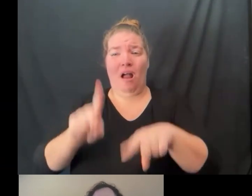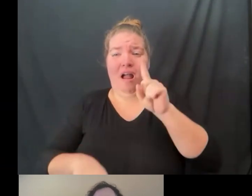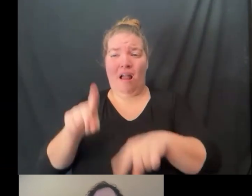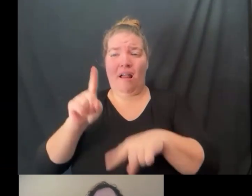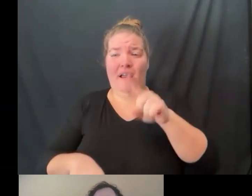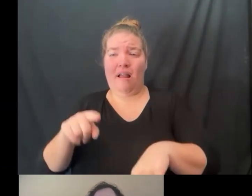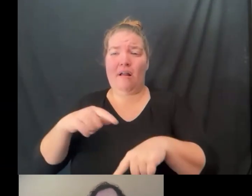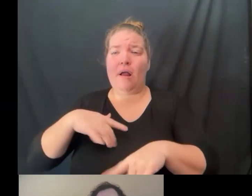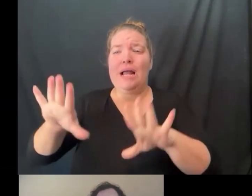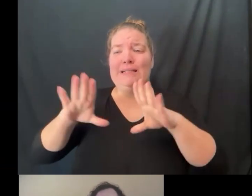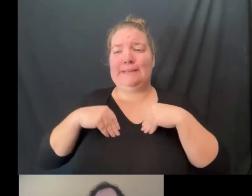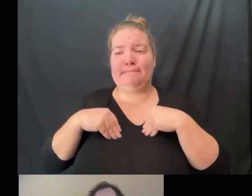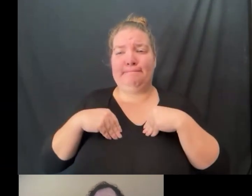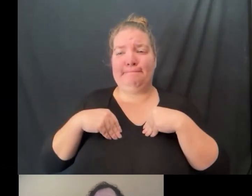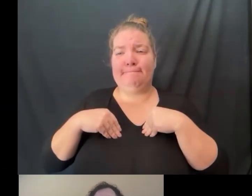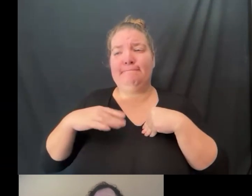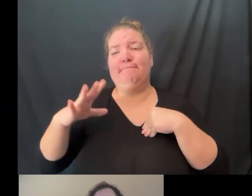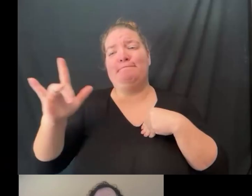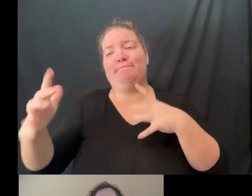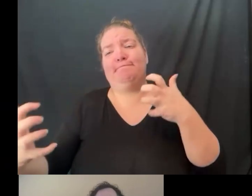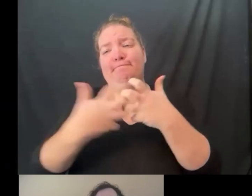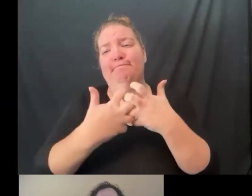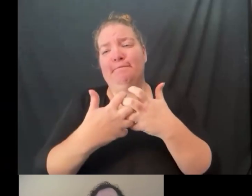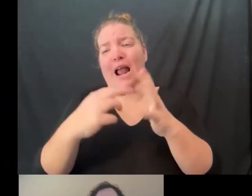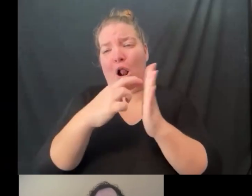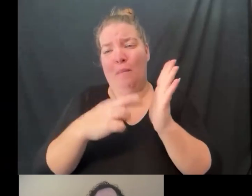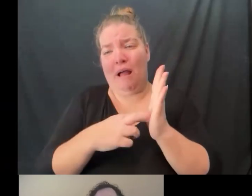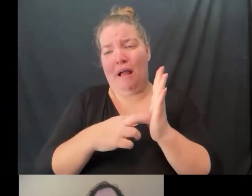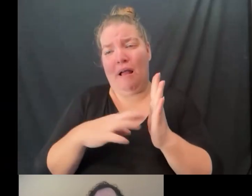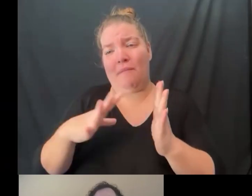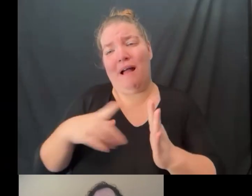of places where you're exempted from meeting the ICT Standard